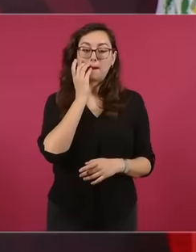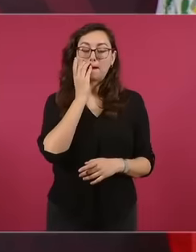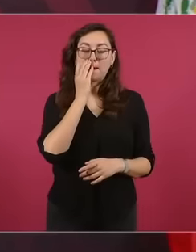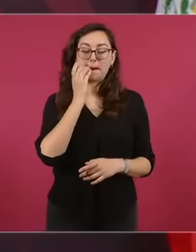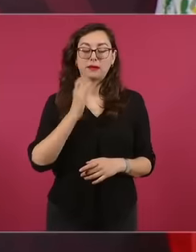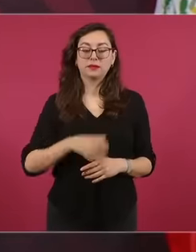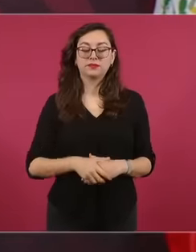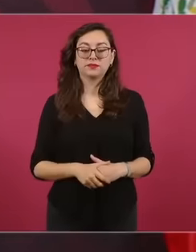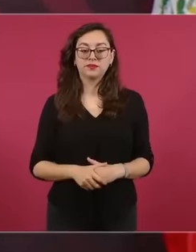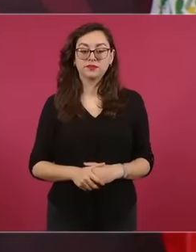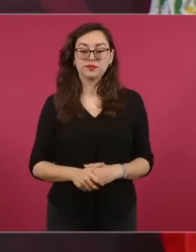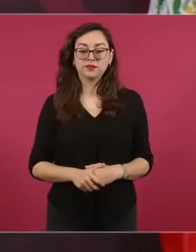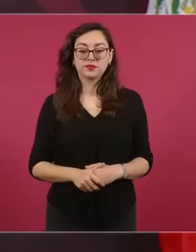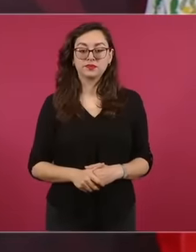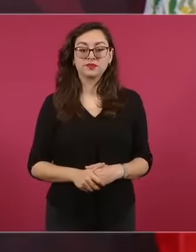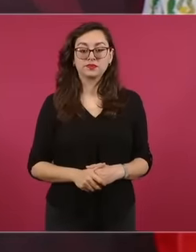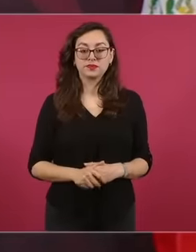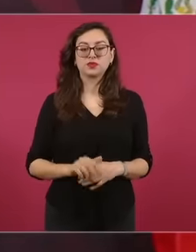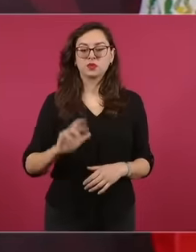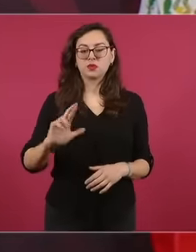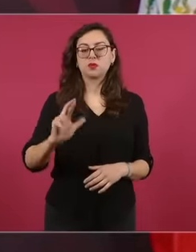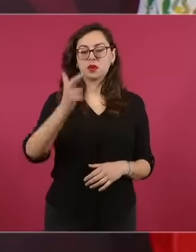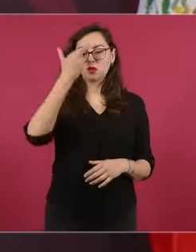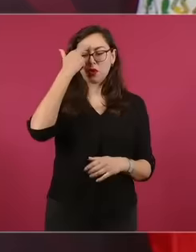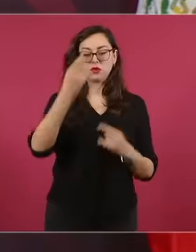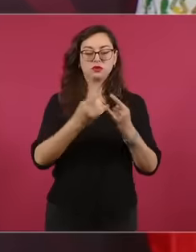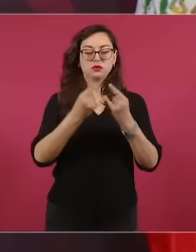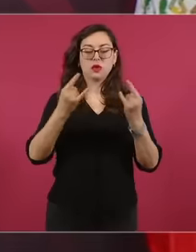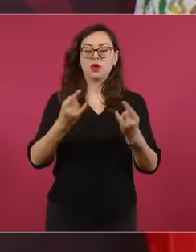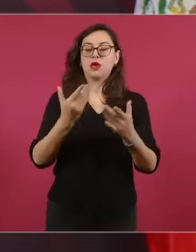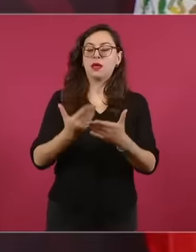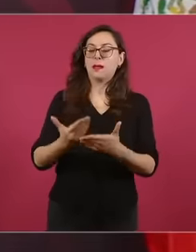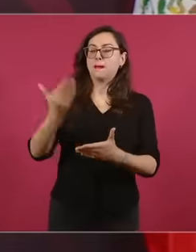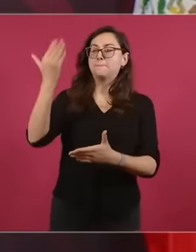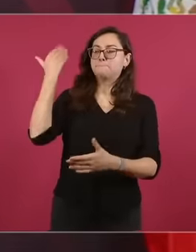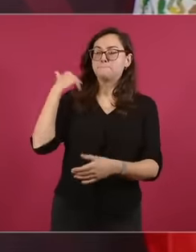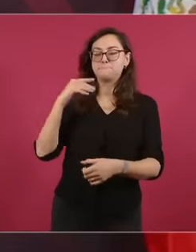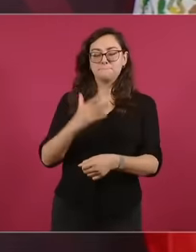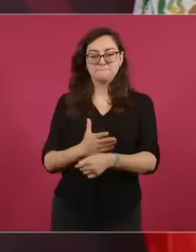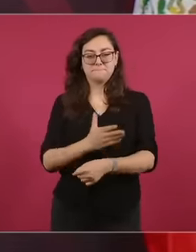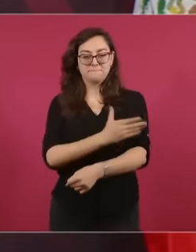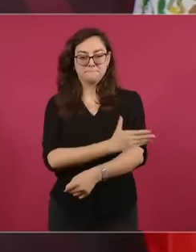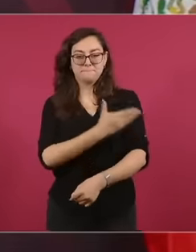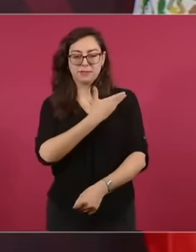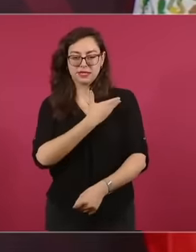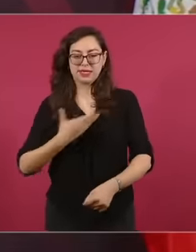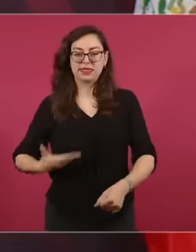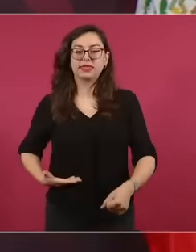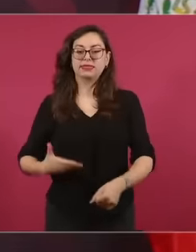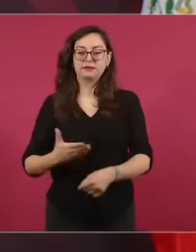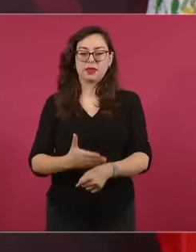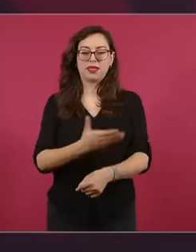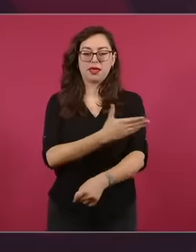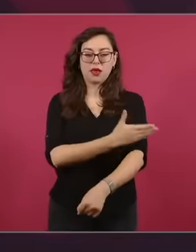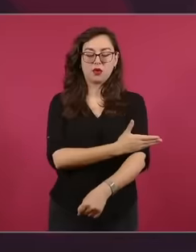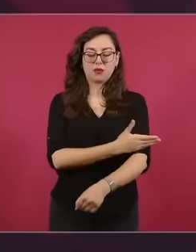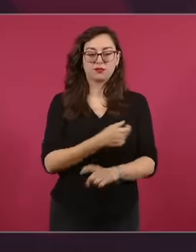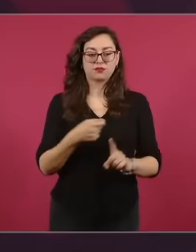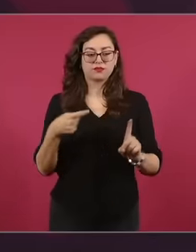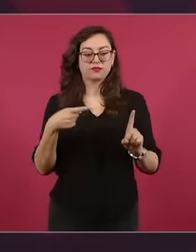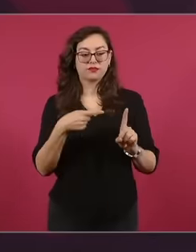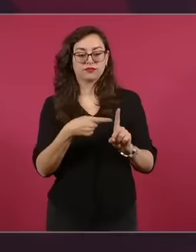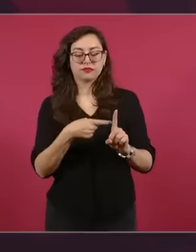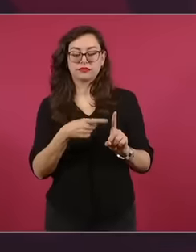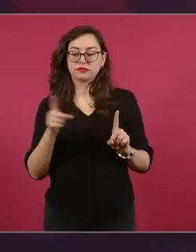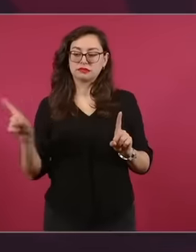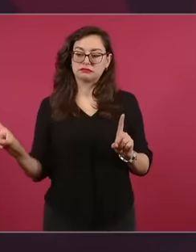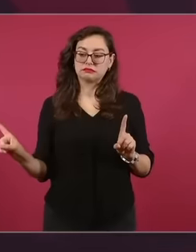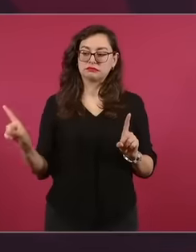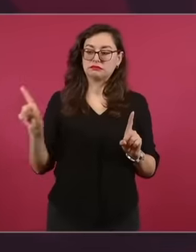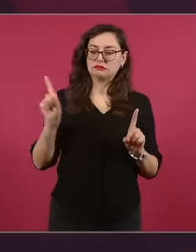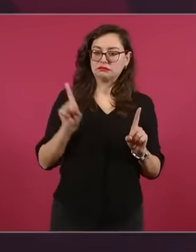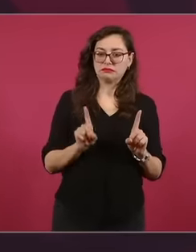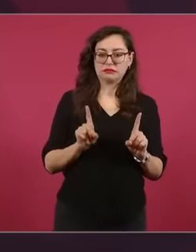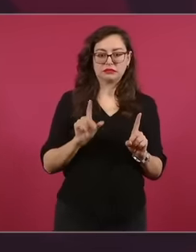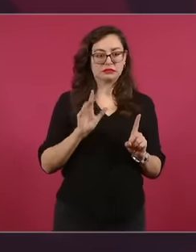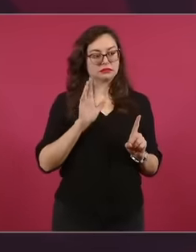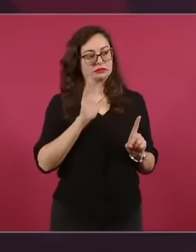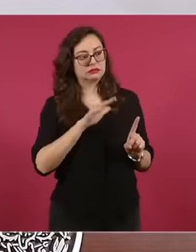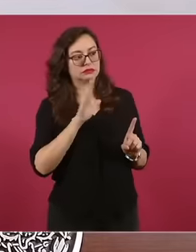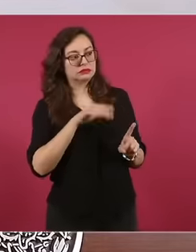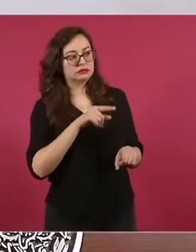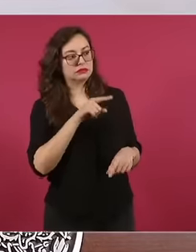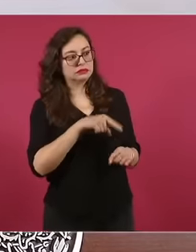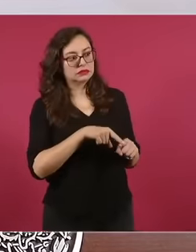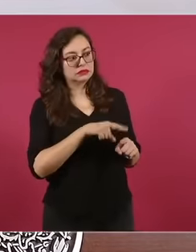Madero proposed and said, "The bullet should not take his life, words more words